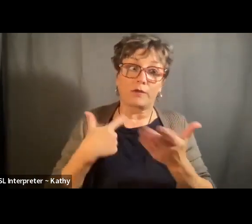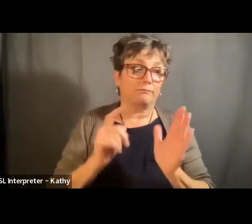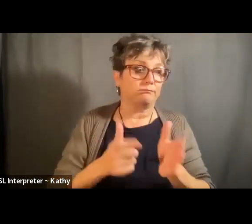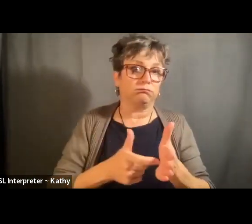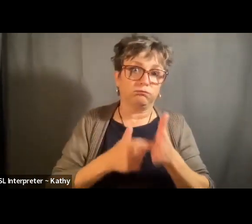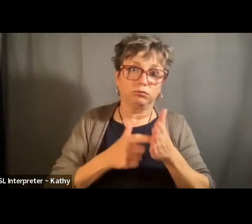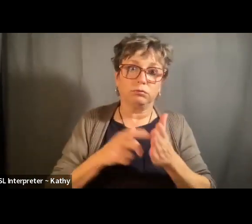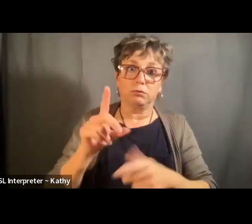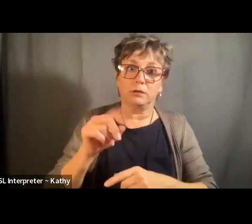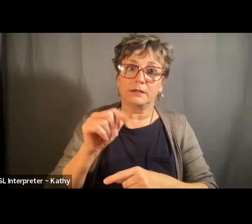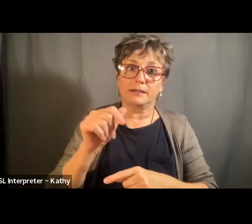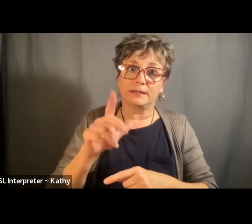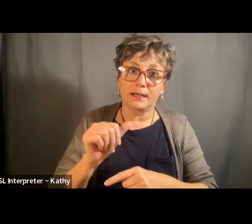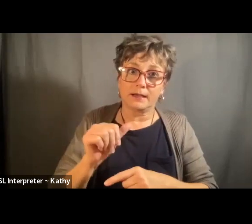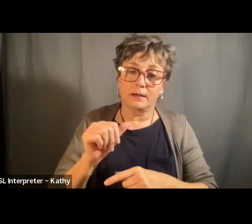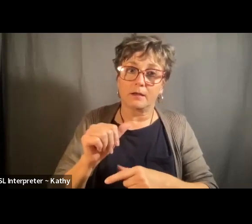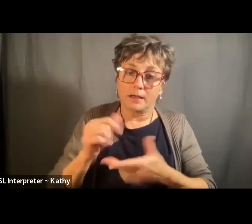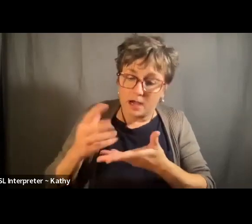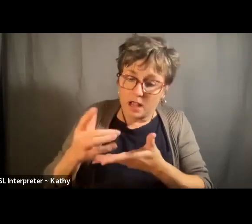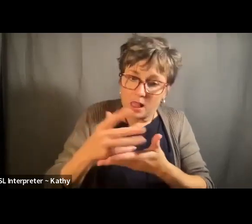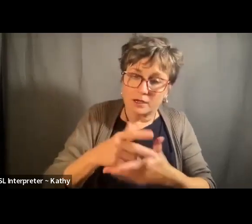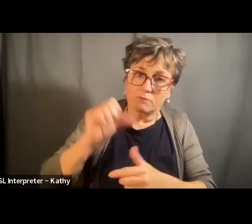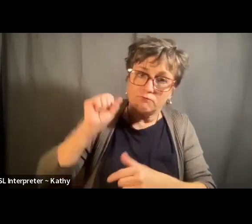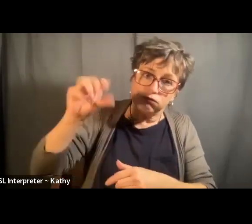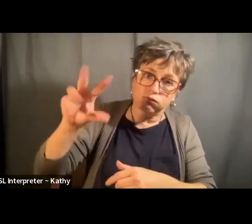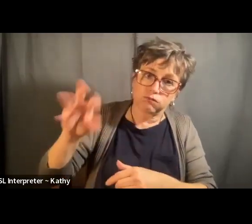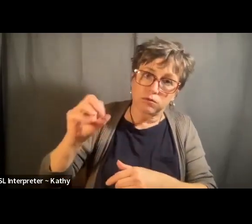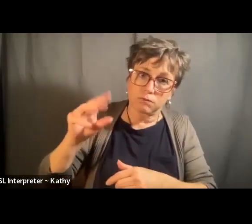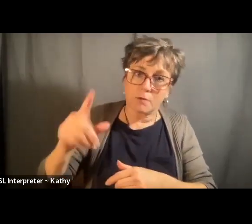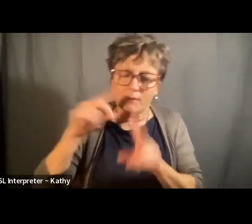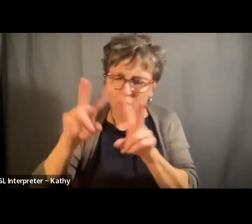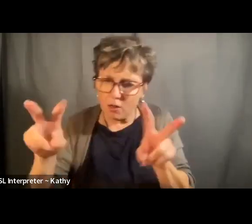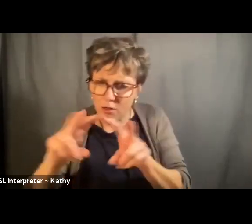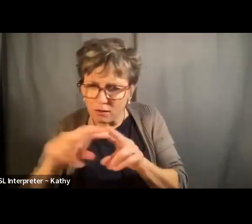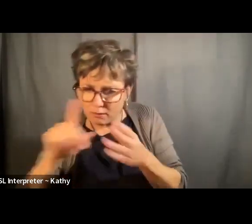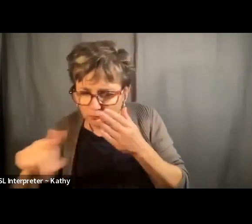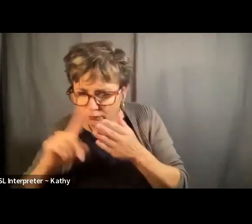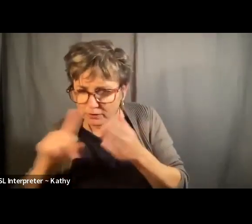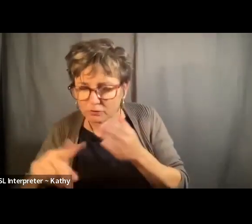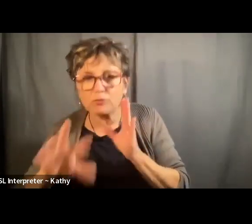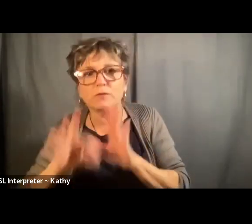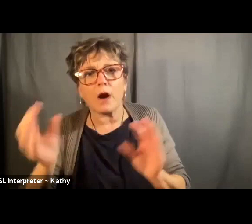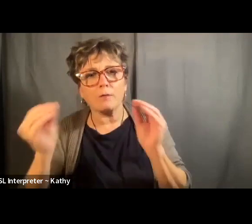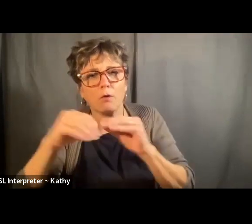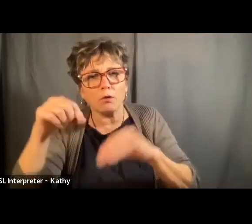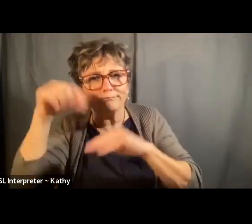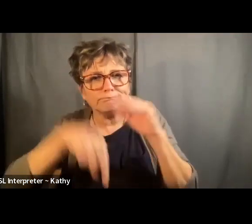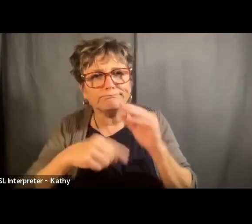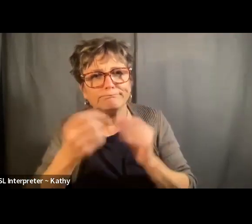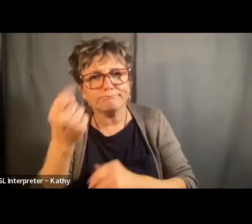understand Usher syndrome. The Usher syndrome DCP will become part of the fabric of our community,